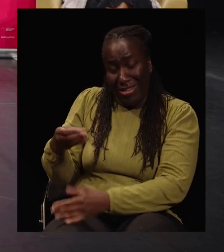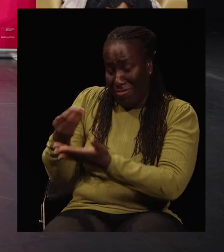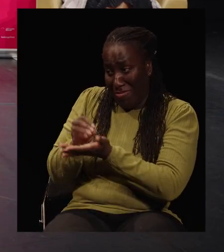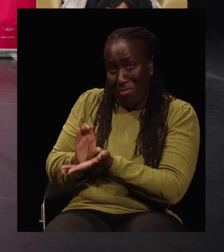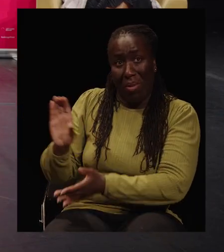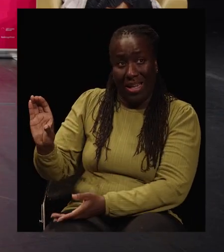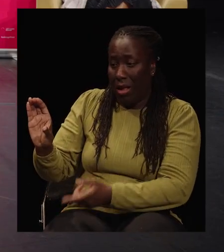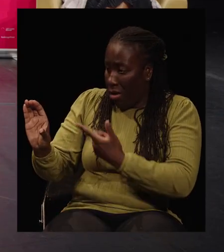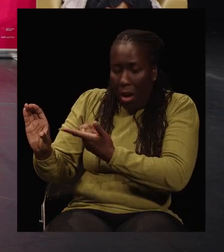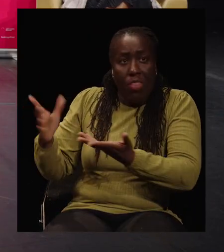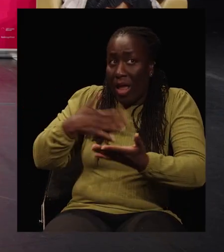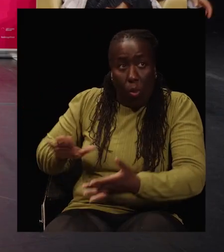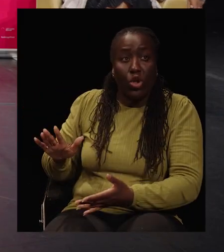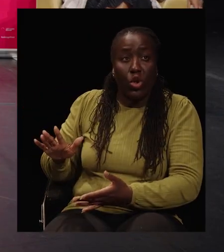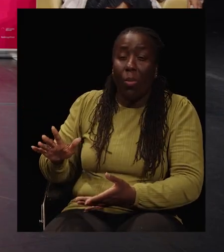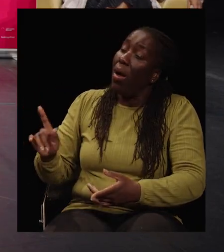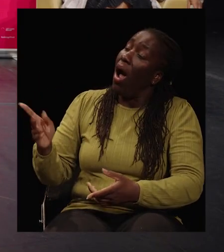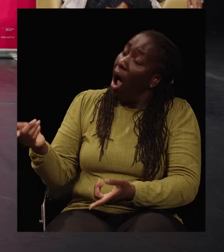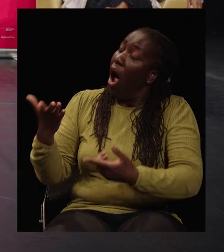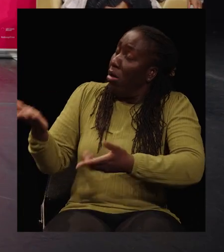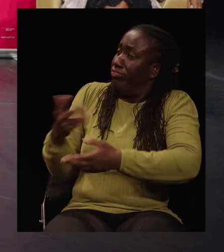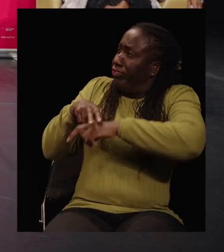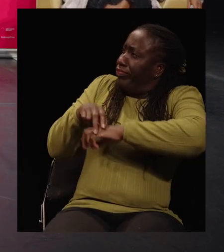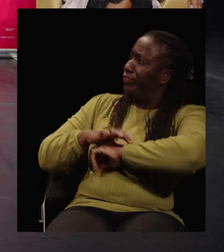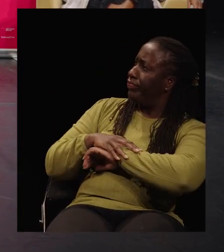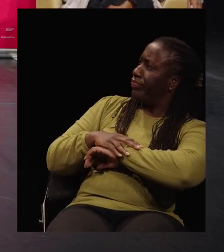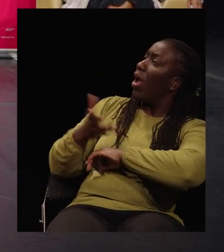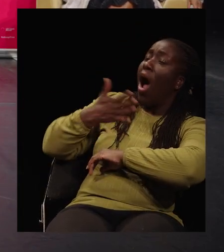and I wanna see what is then created. But there's nothing left.